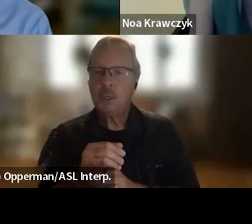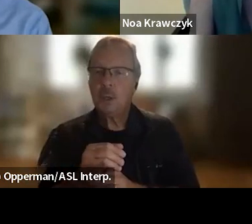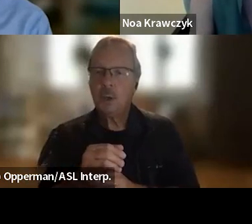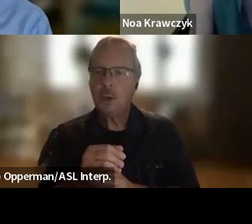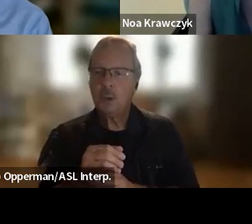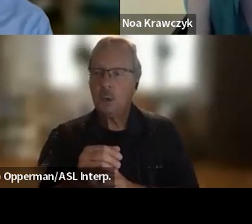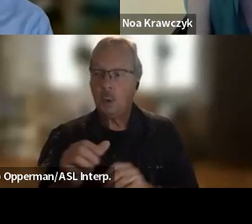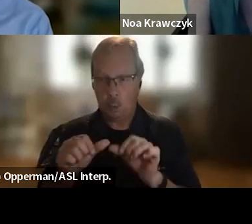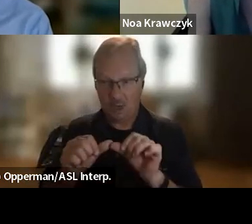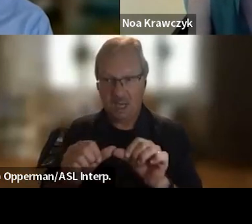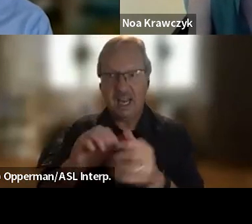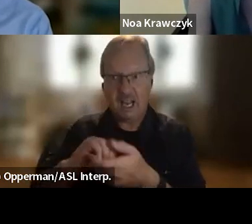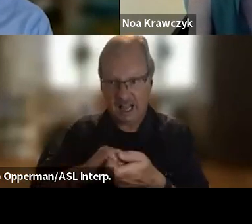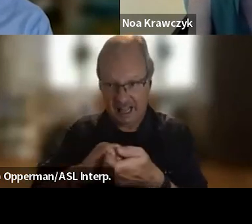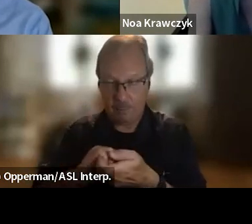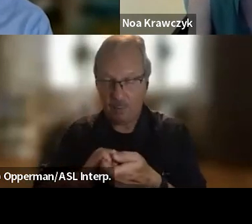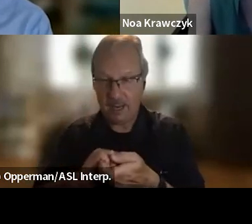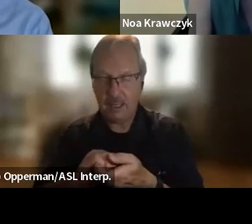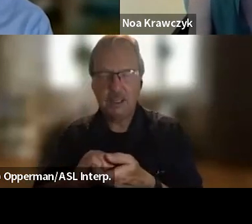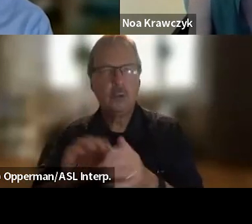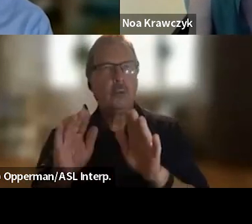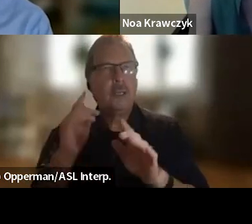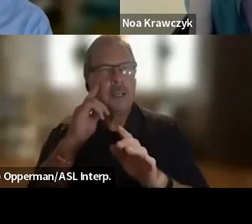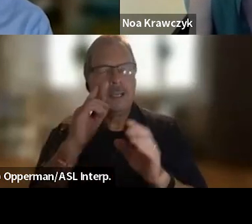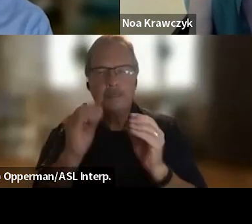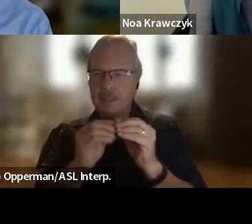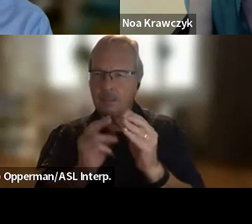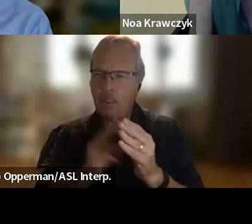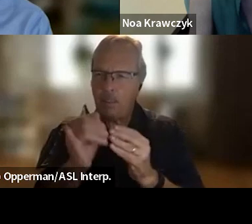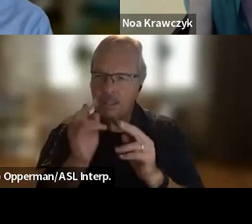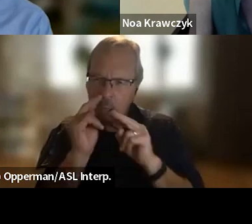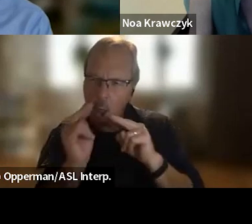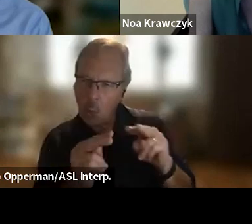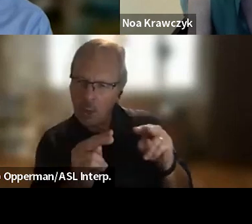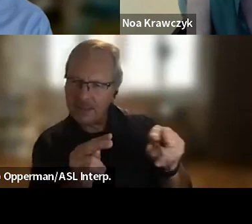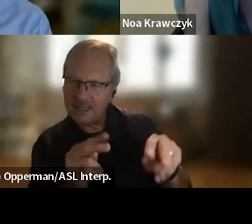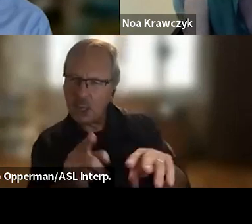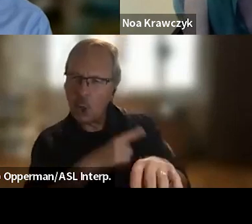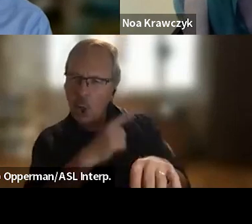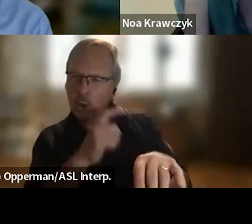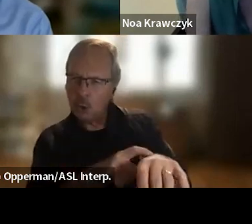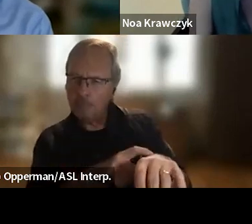and it would be great to think about some more projects to look at these outcomes long-term. I can say from kind of research